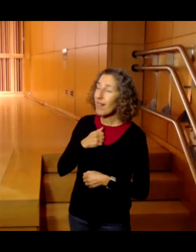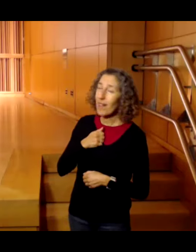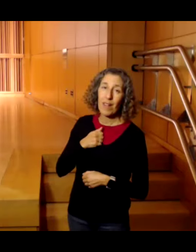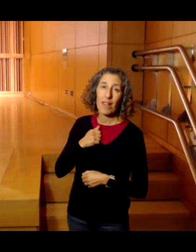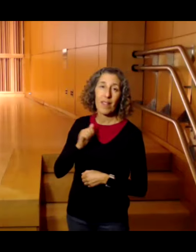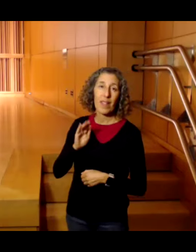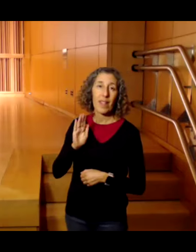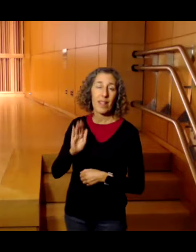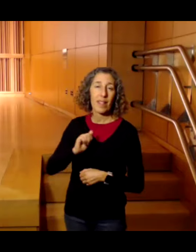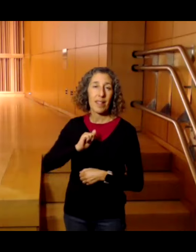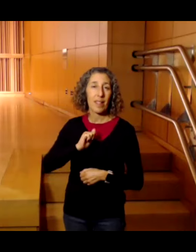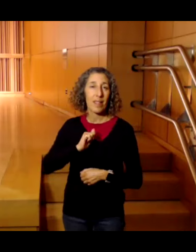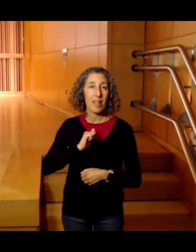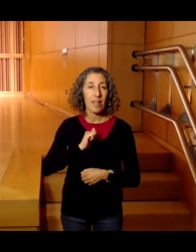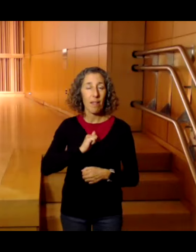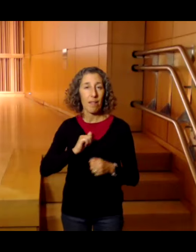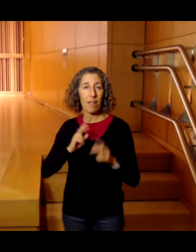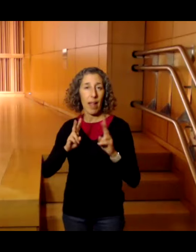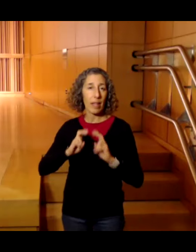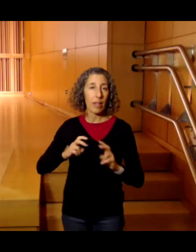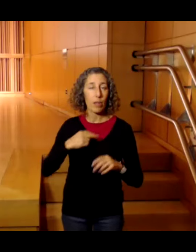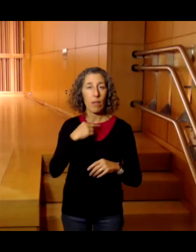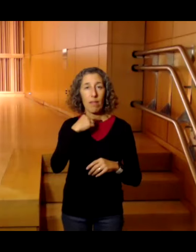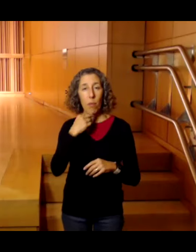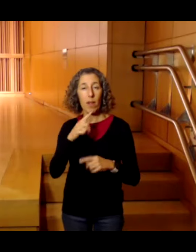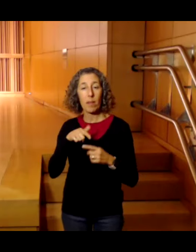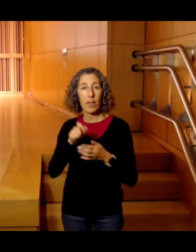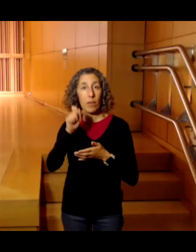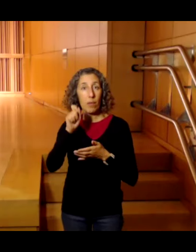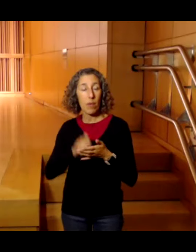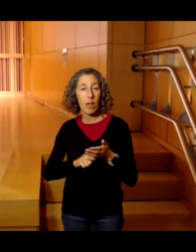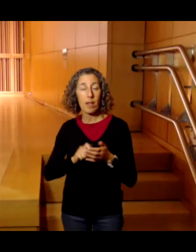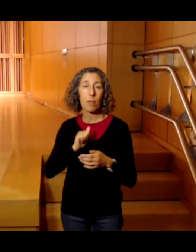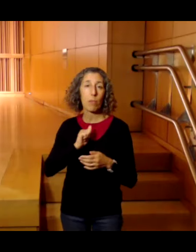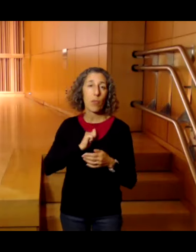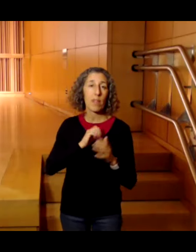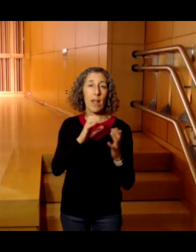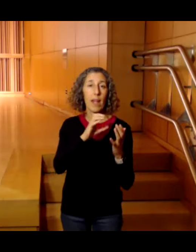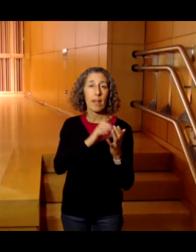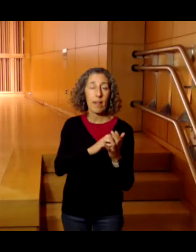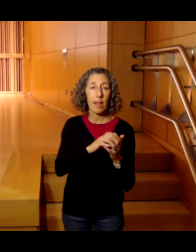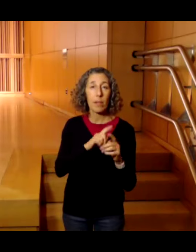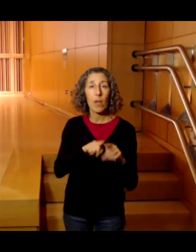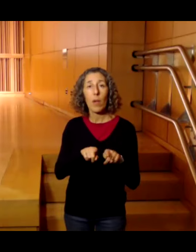Not only in his more personal essays, but more generally, The Searching, seeking.